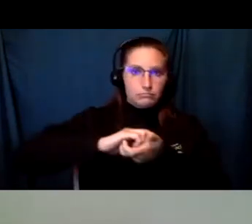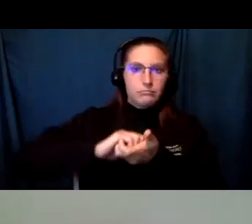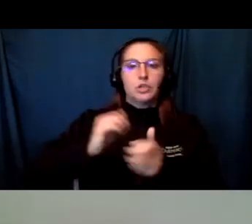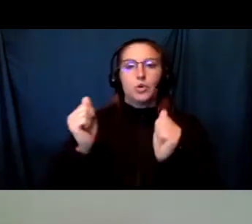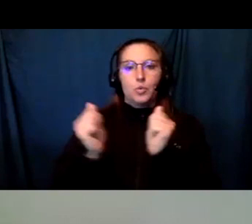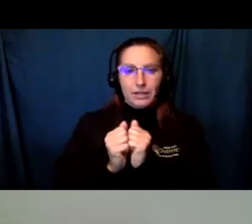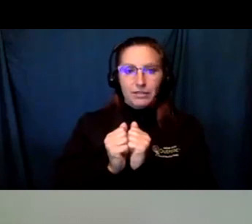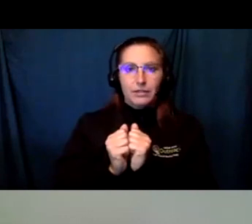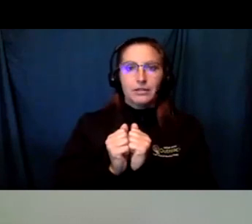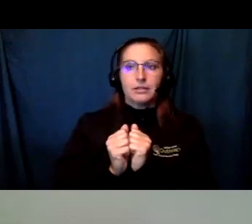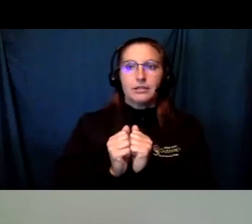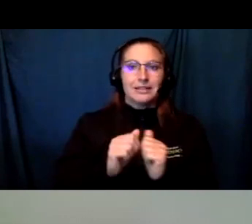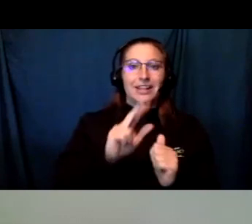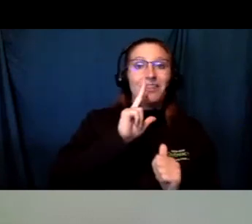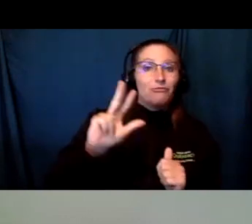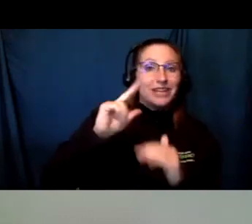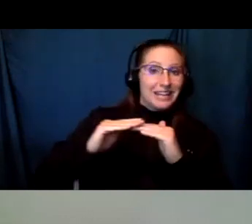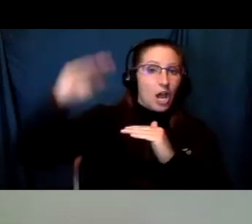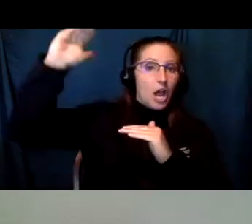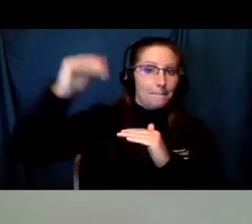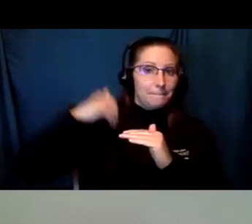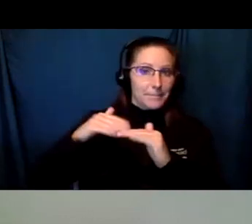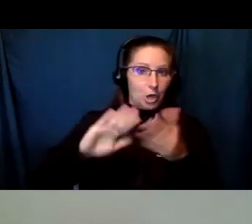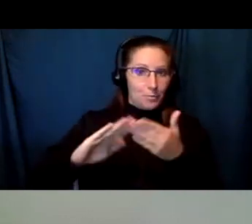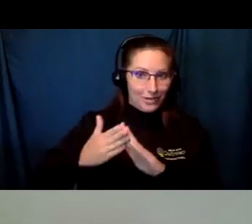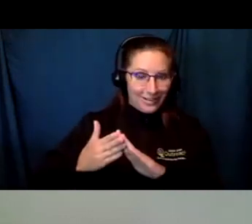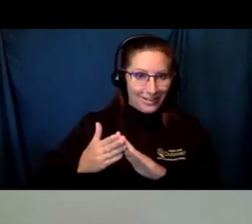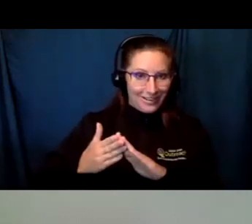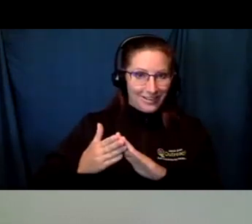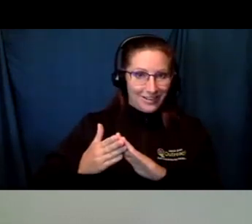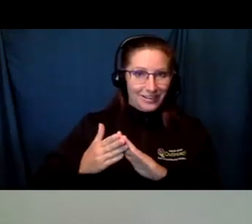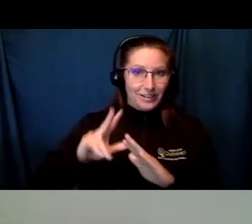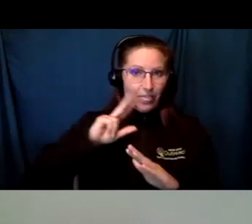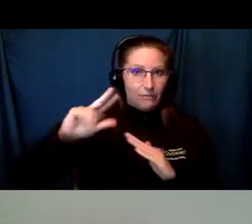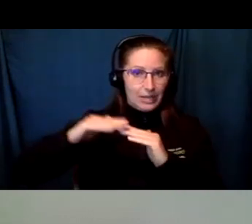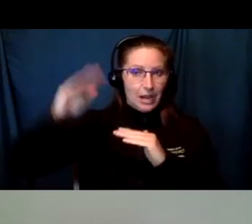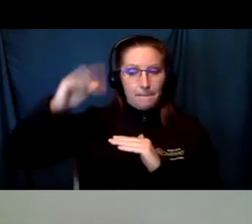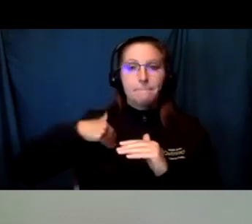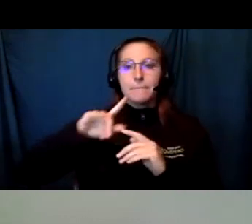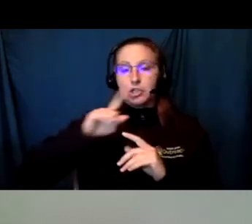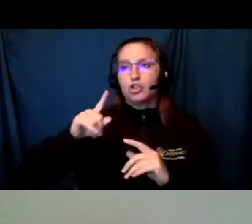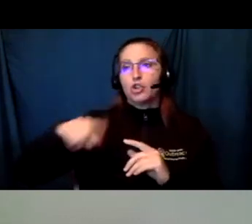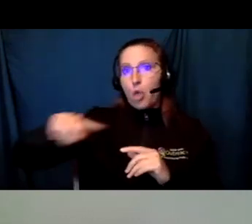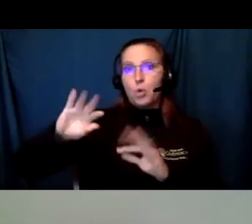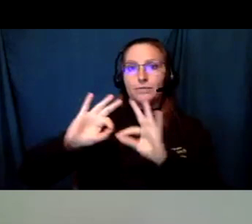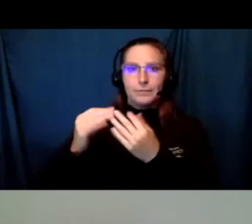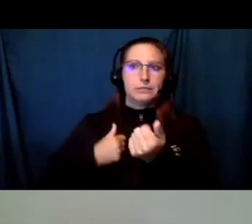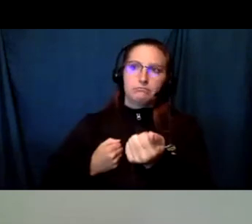three and up sort of community to make sure that families feel well supported to be able